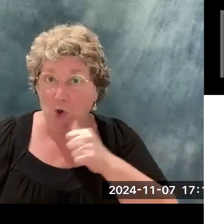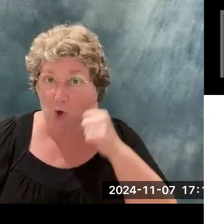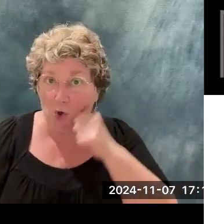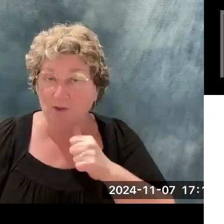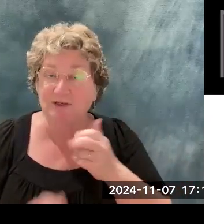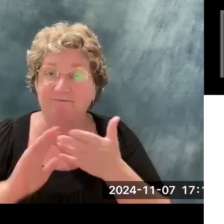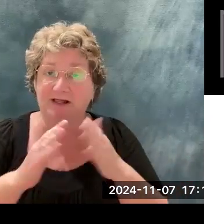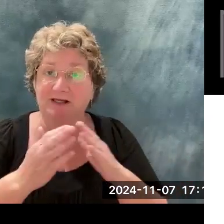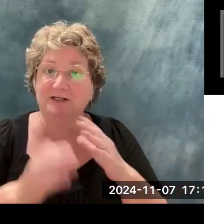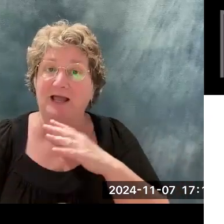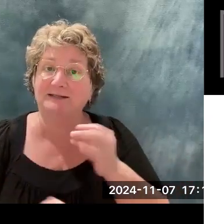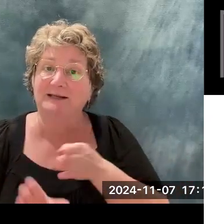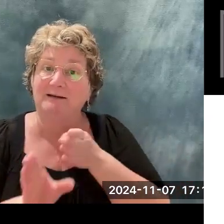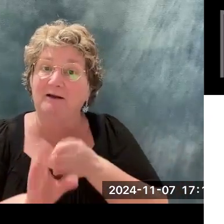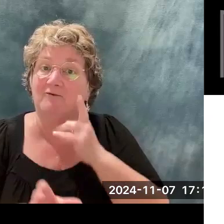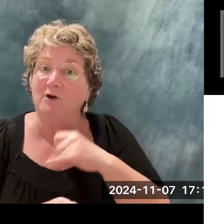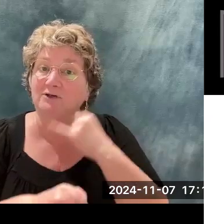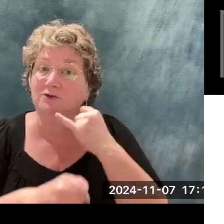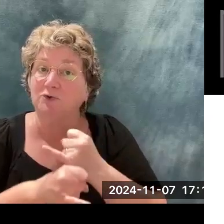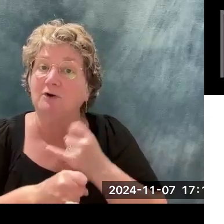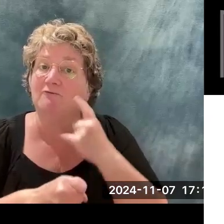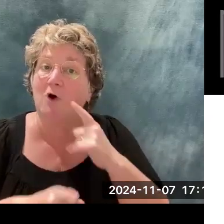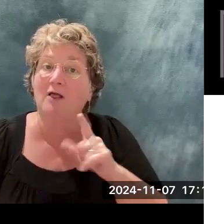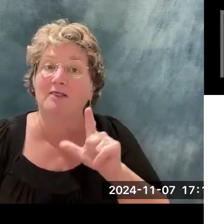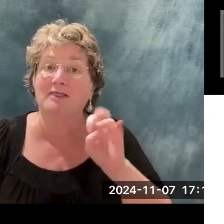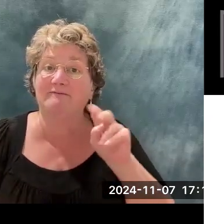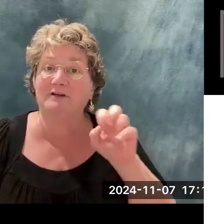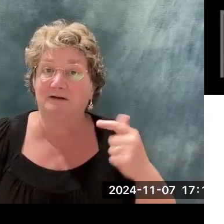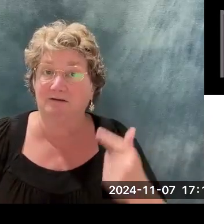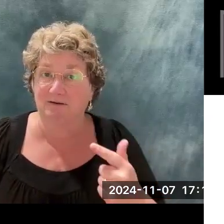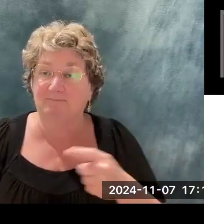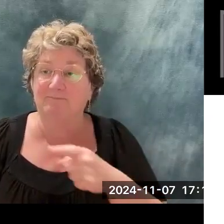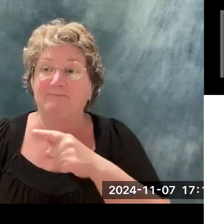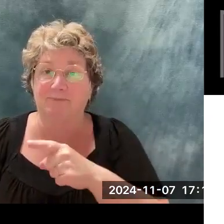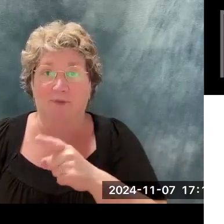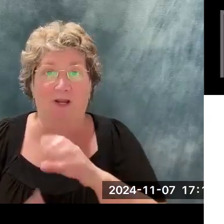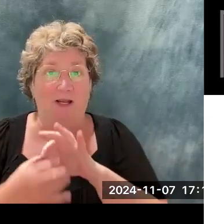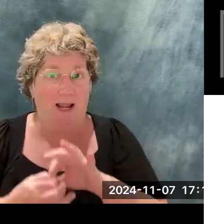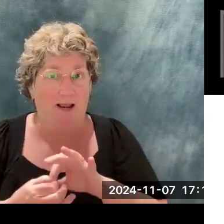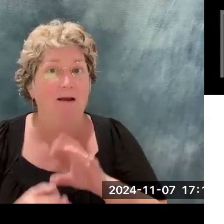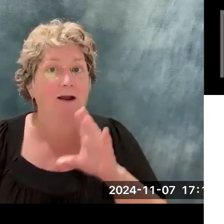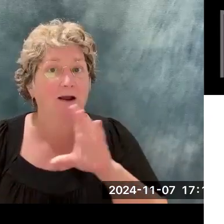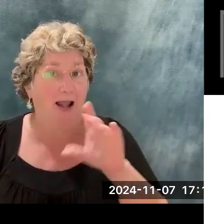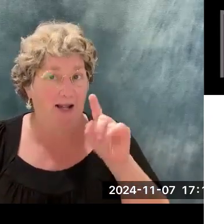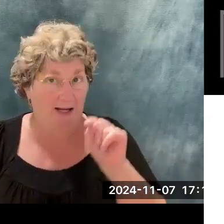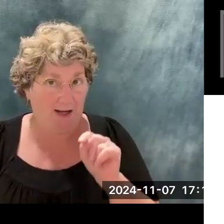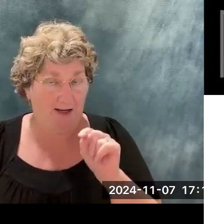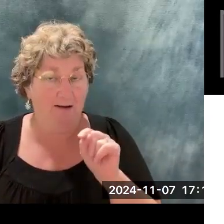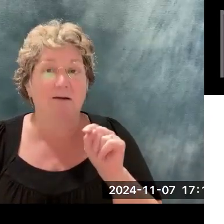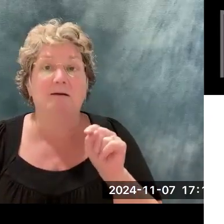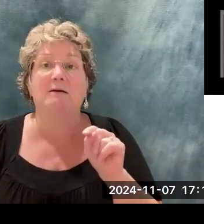She is a member of the Connecticut Psychological Association, as well as the American Psychological Association.